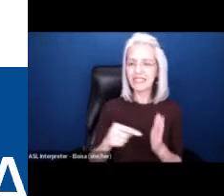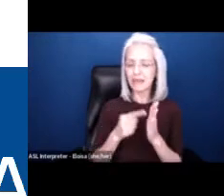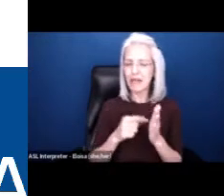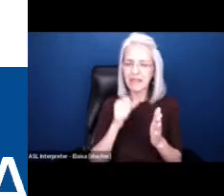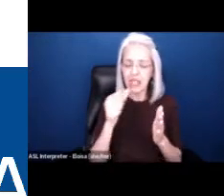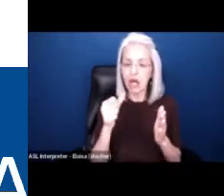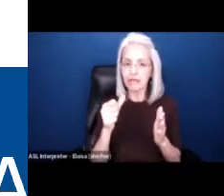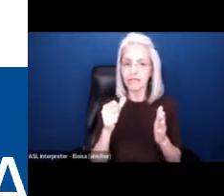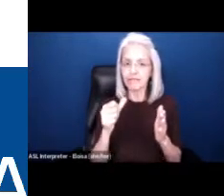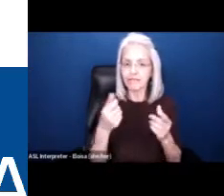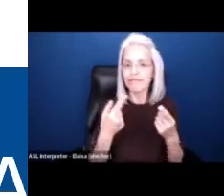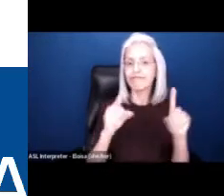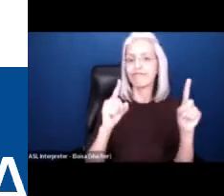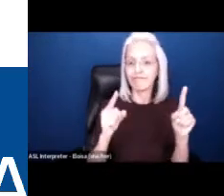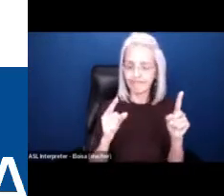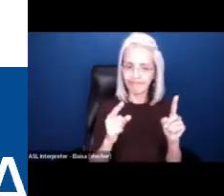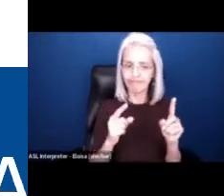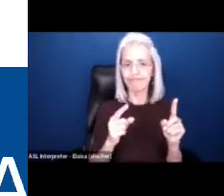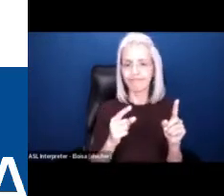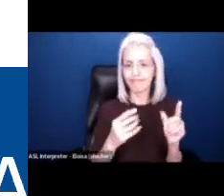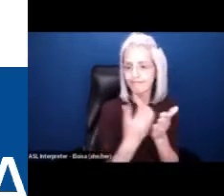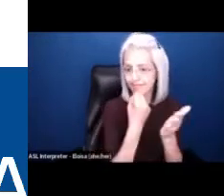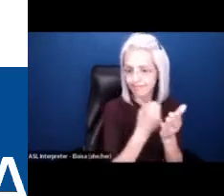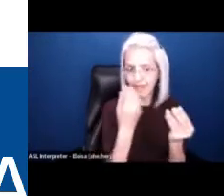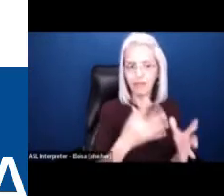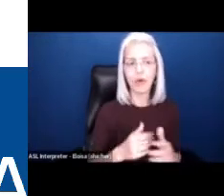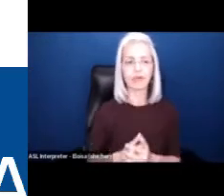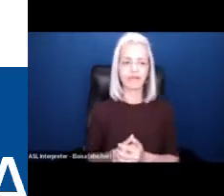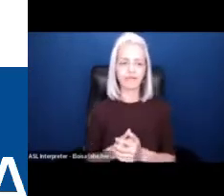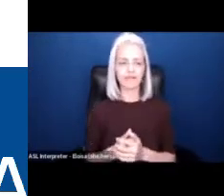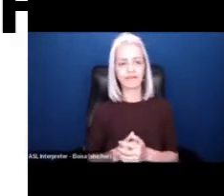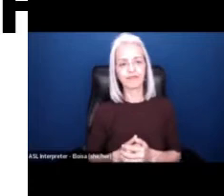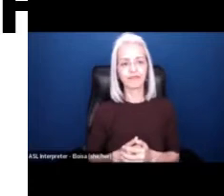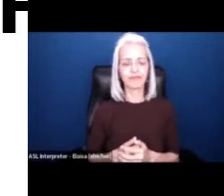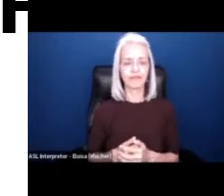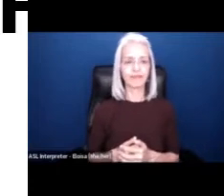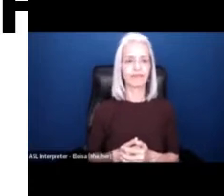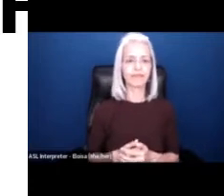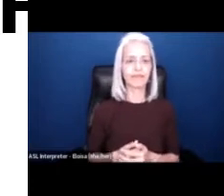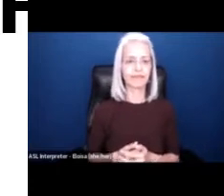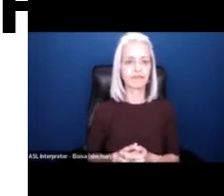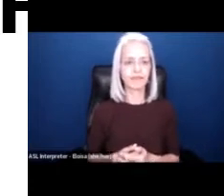on acquired brain injuries and advance. So I think I didn't do